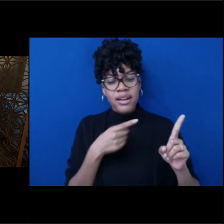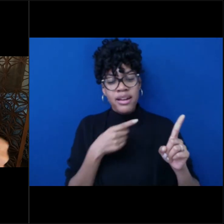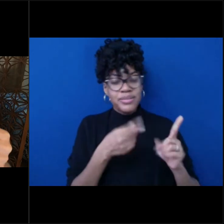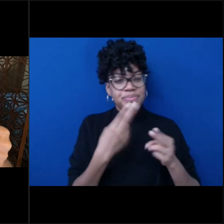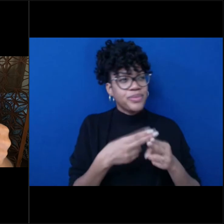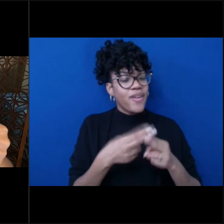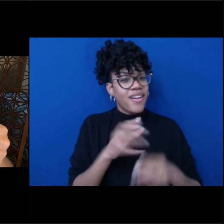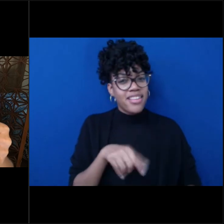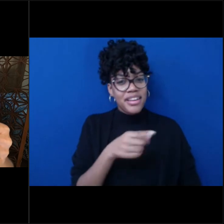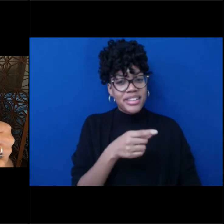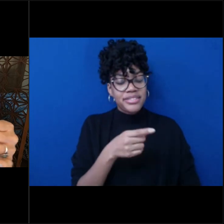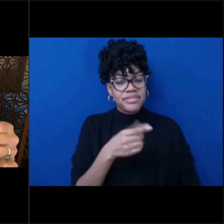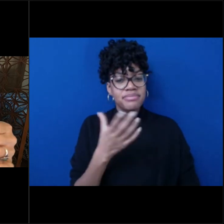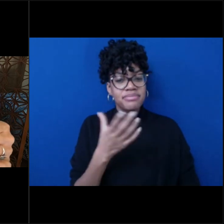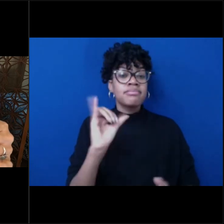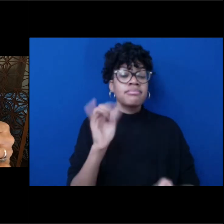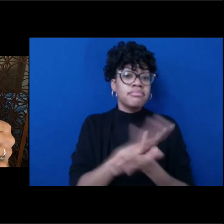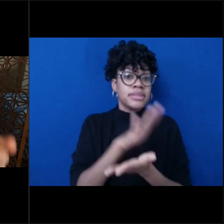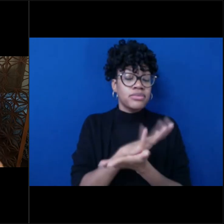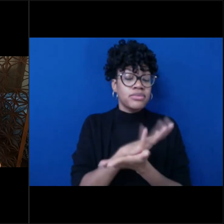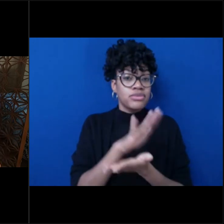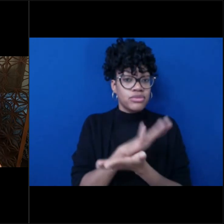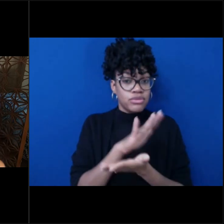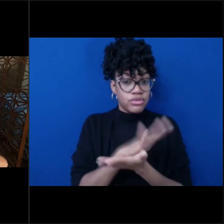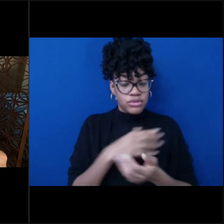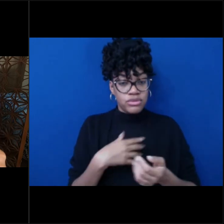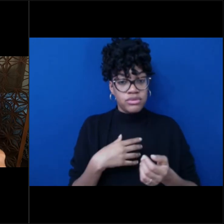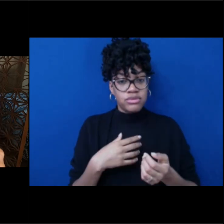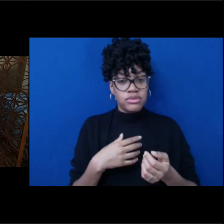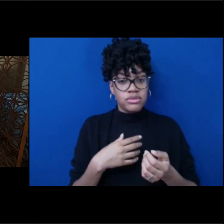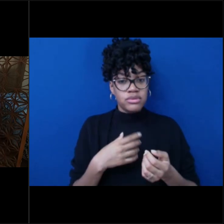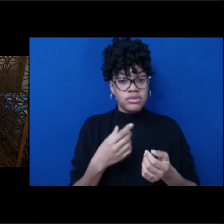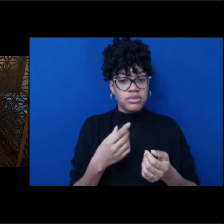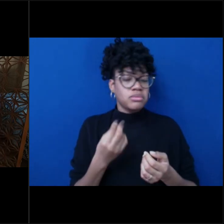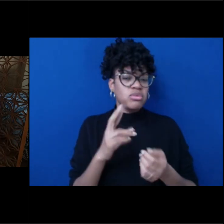So it's construction paper or copy paper that's been rolled up